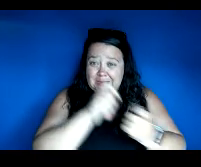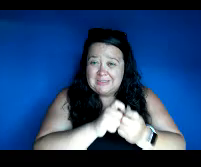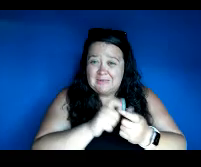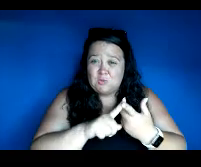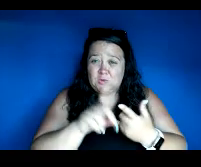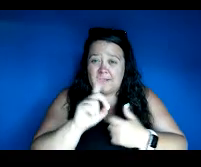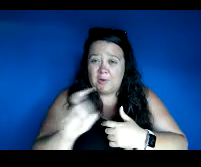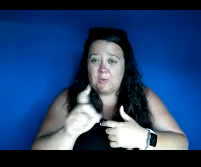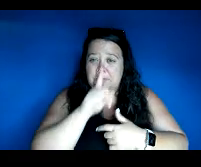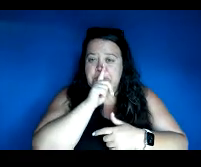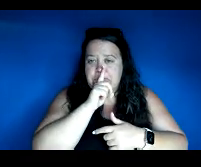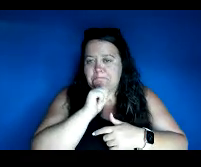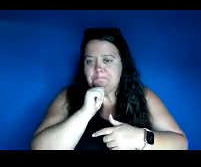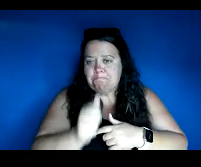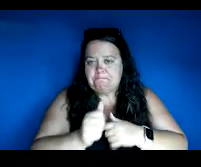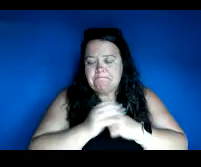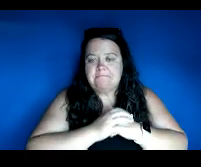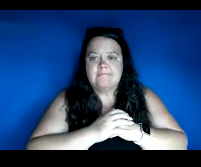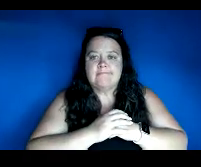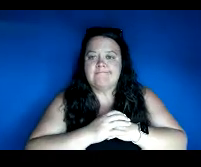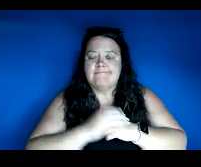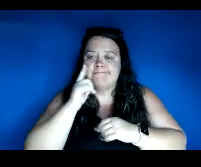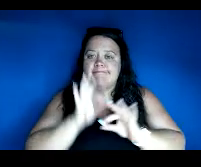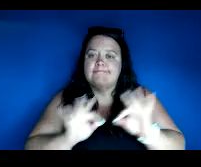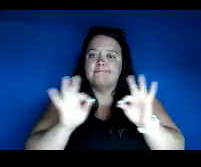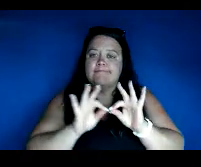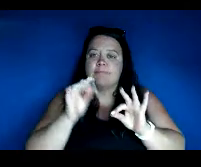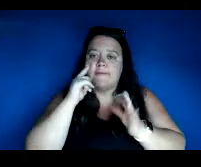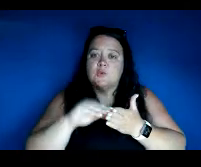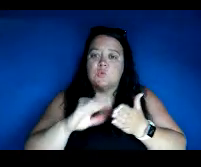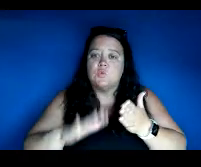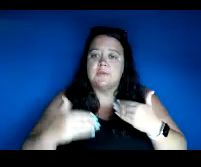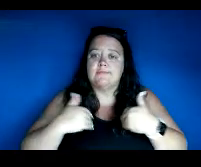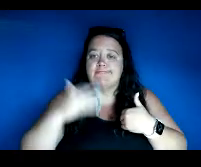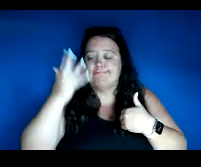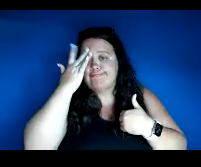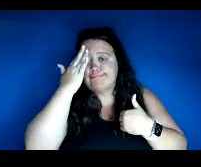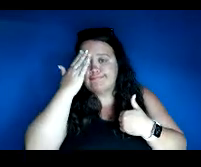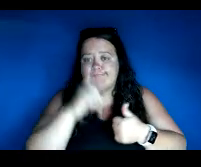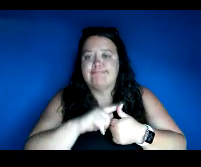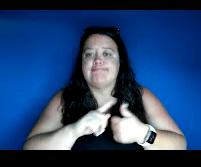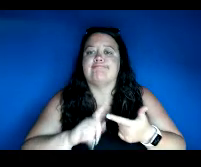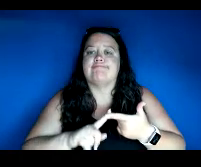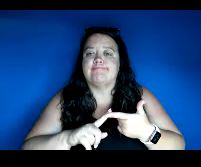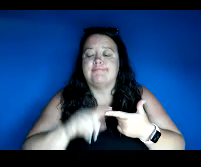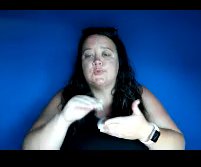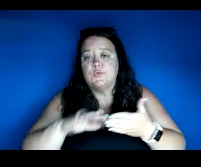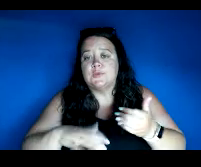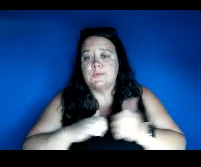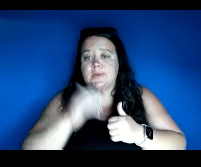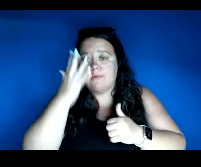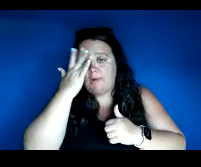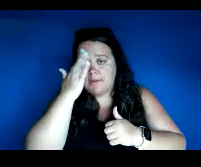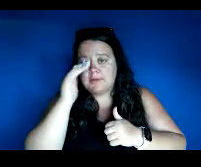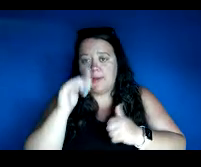So I think it's really important for students with autism, students with autism-ADHD combination,